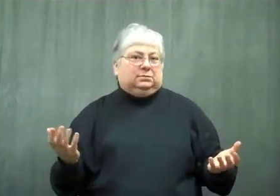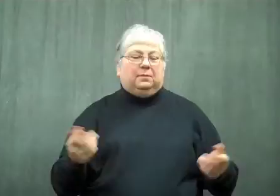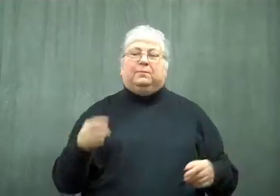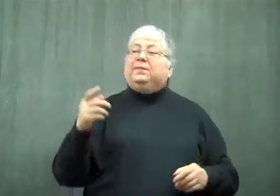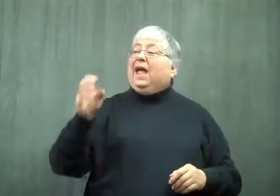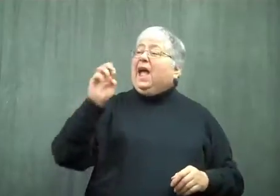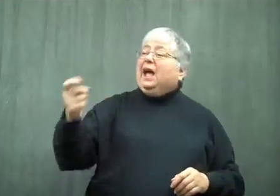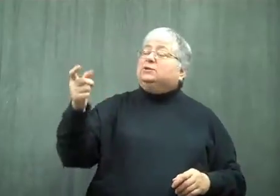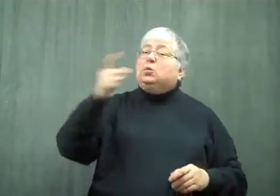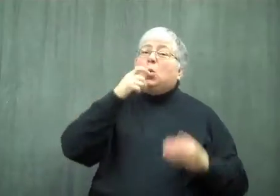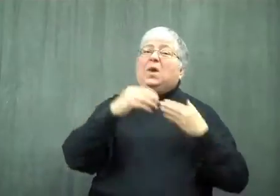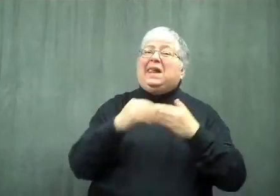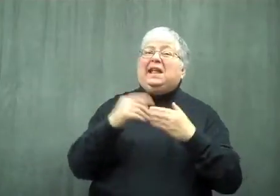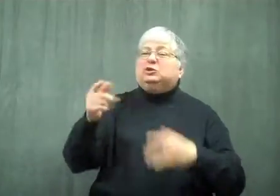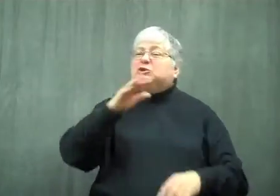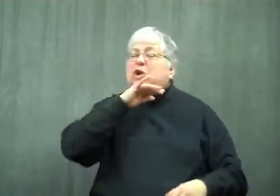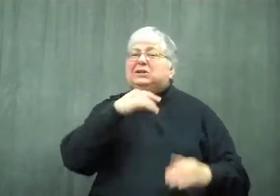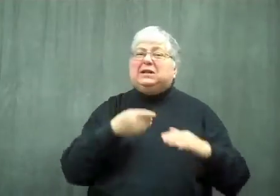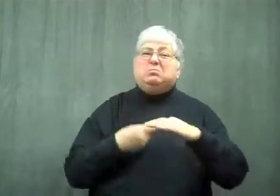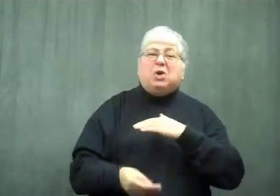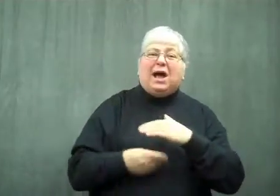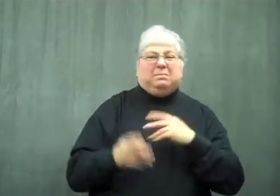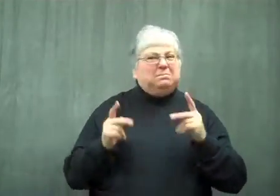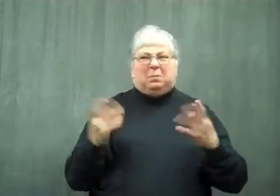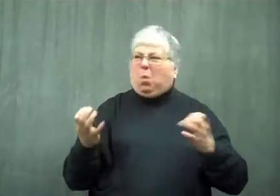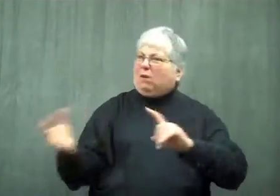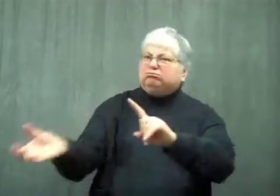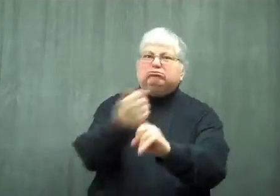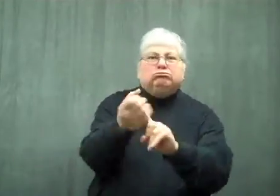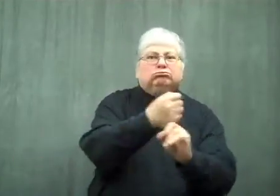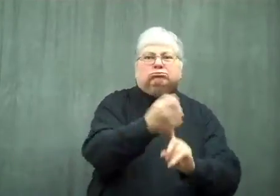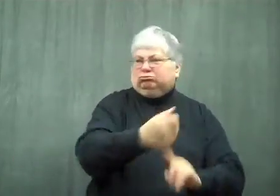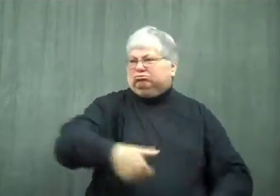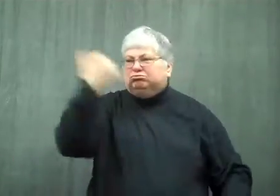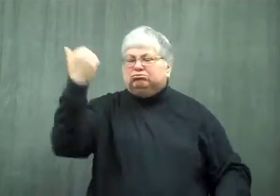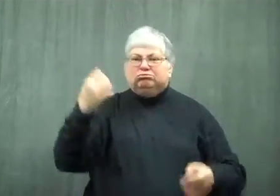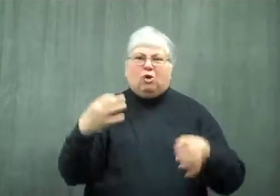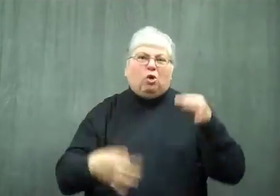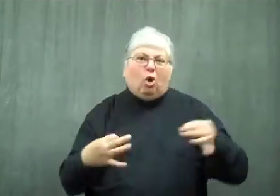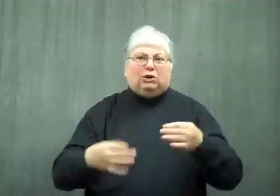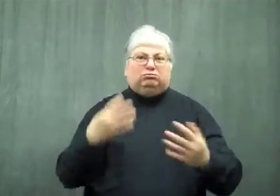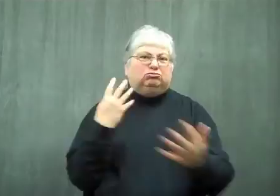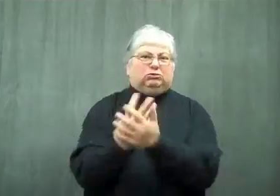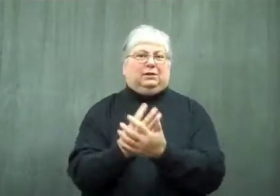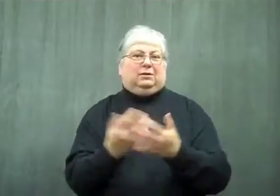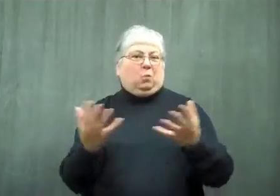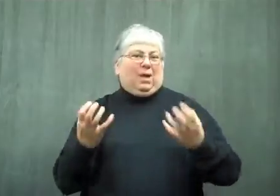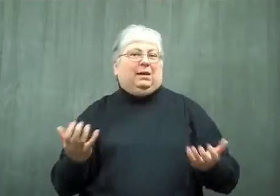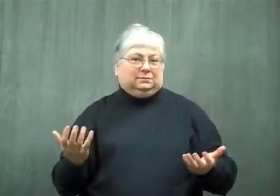They also wanted former leaders arrested and tried for corruption,